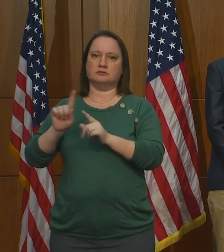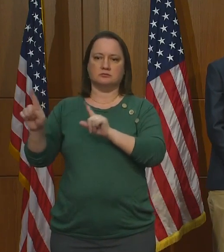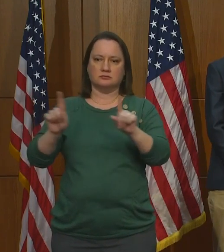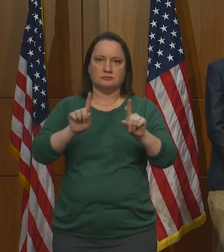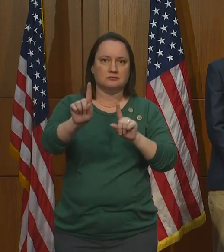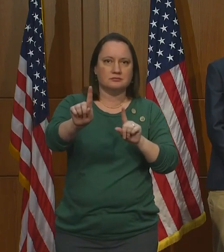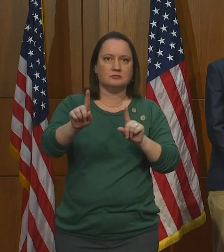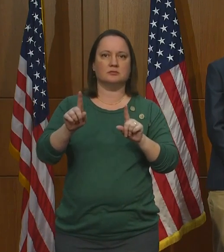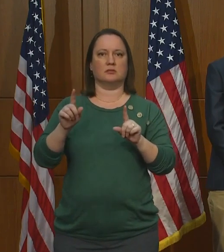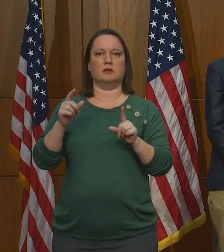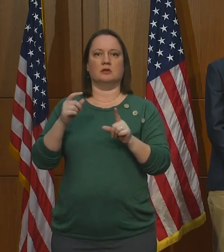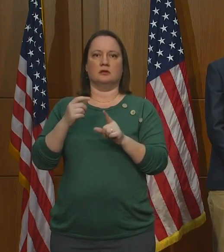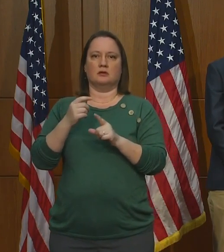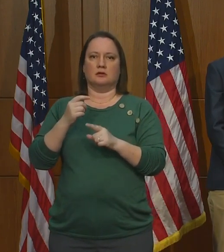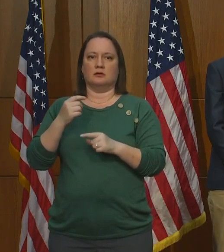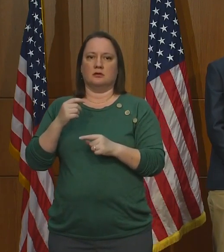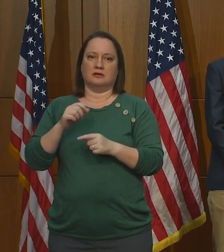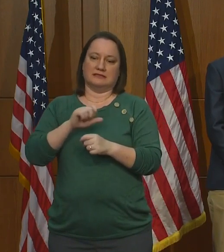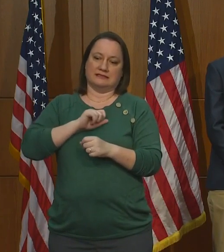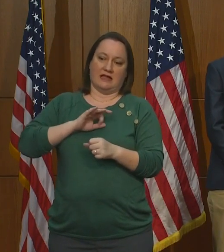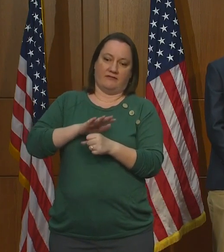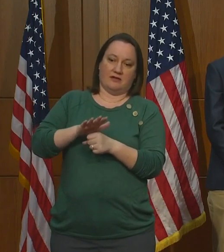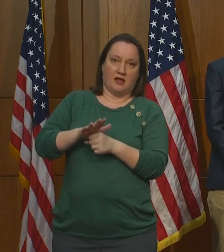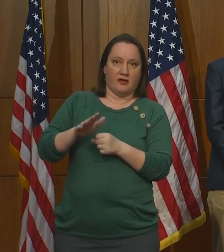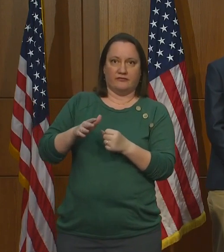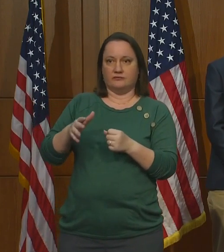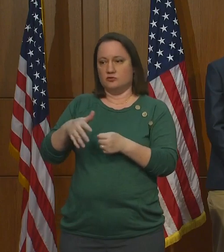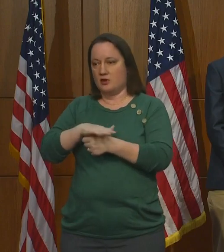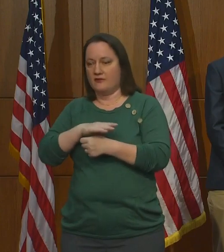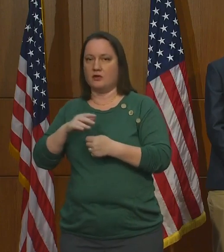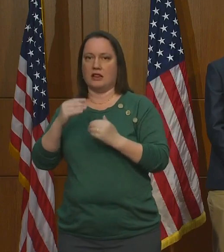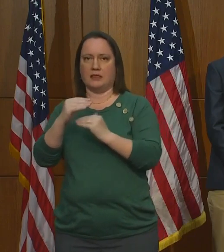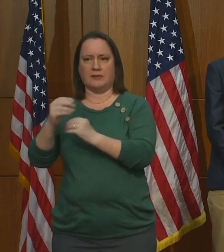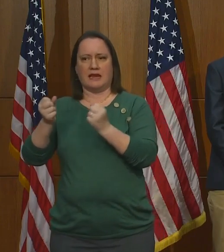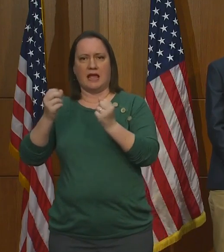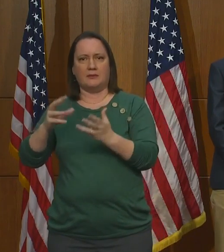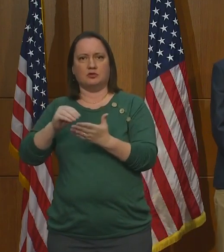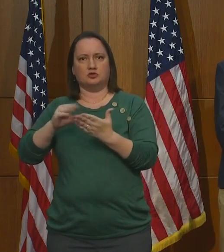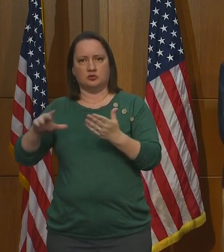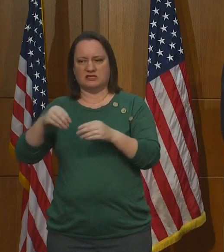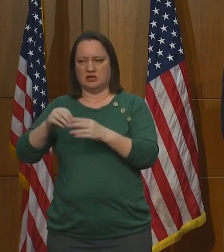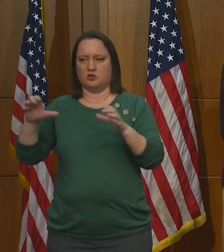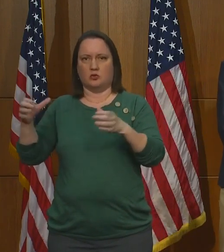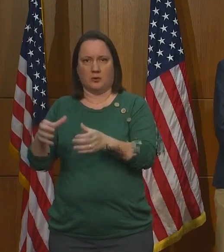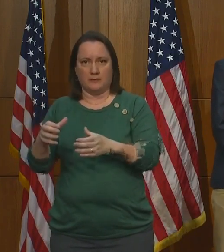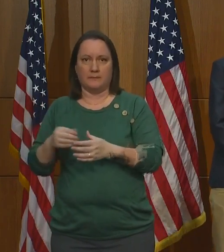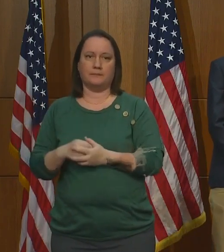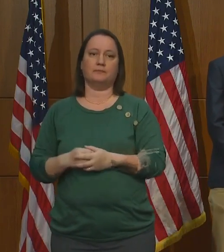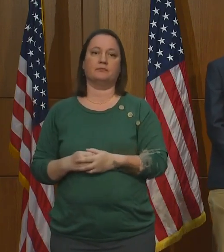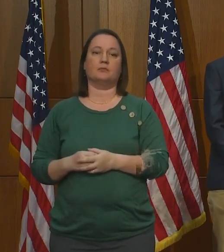HEALTH ENDS UP STAFF STUDENTS CLEANING UP SOME FOR. INSURANCE